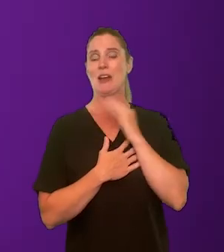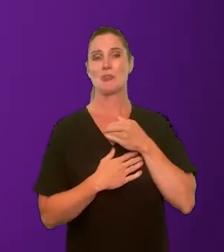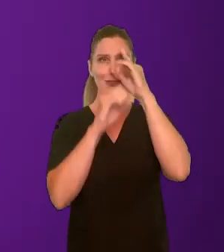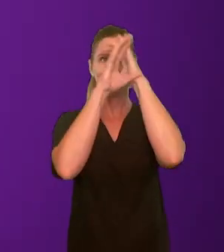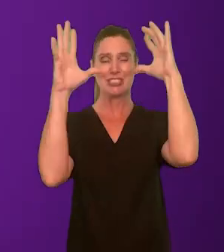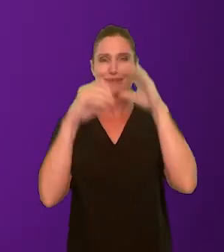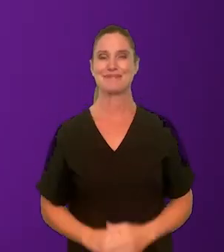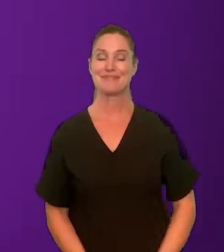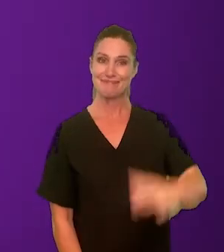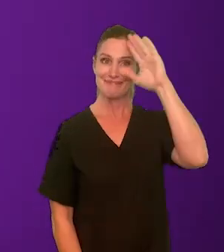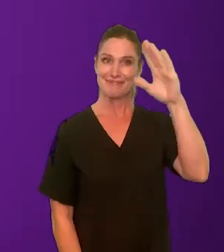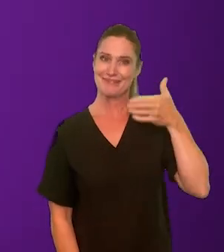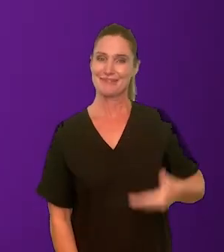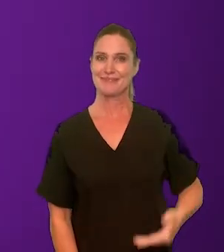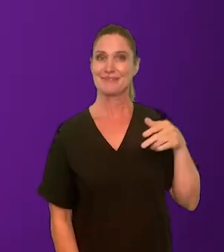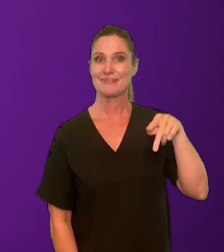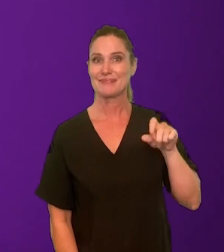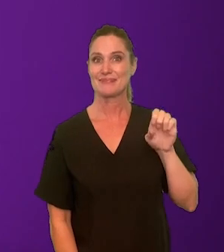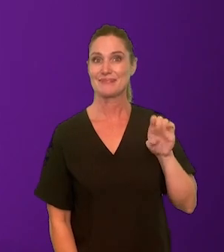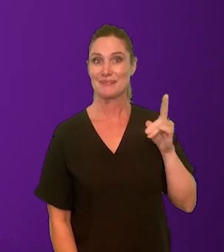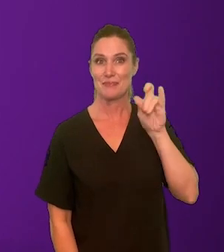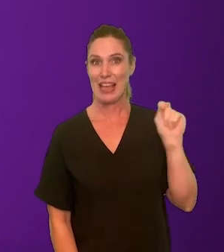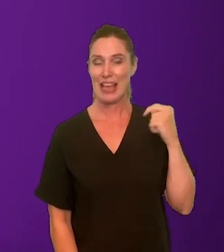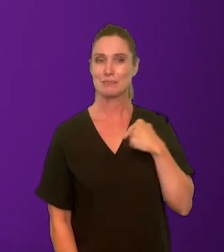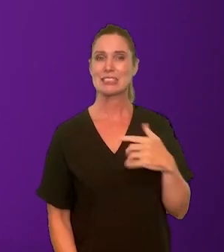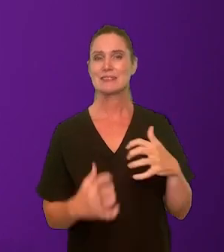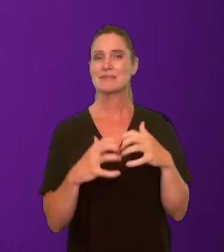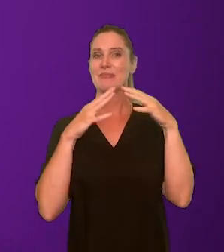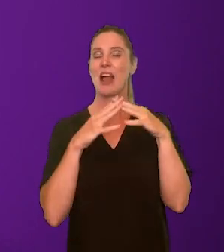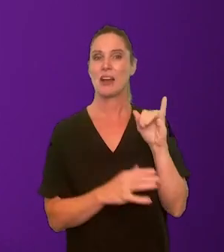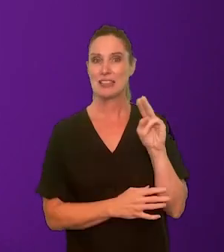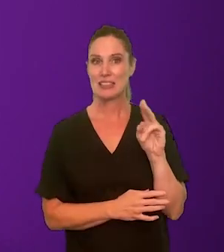Hi. I'm Pete Beckett, the founder of Indii, and we're developing technology